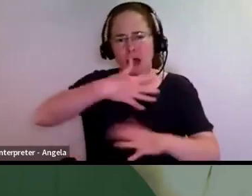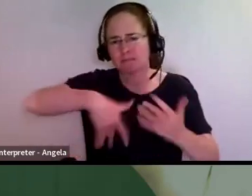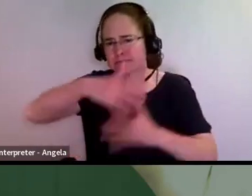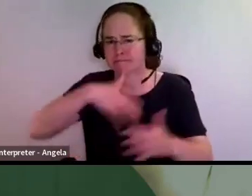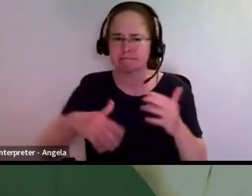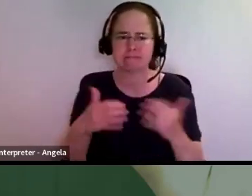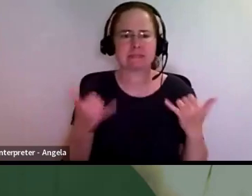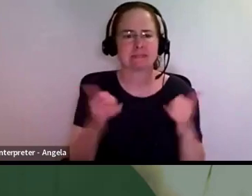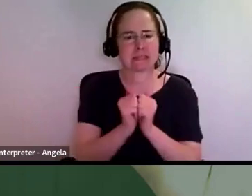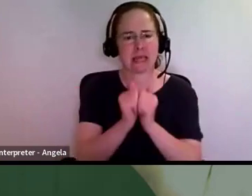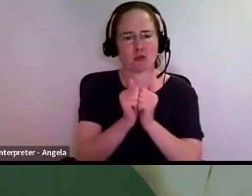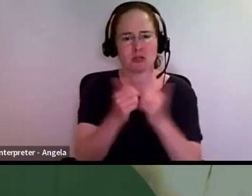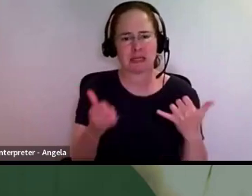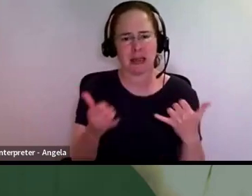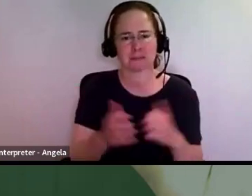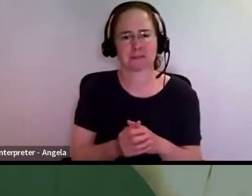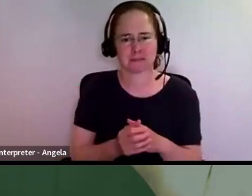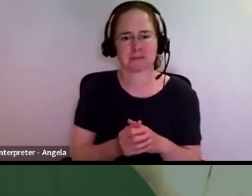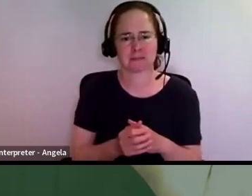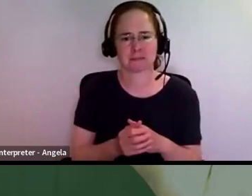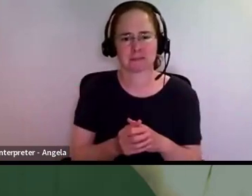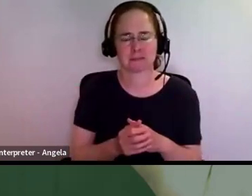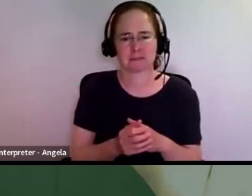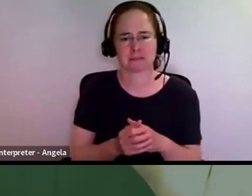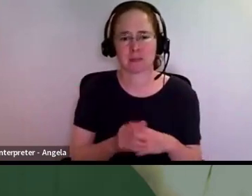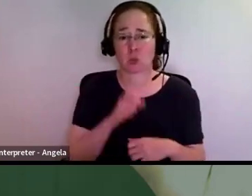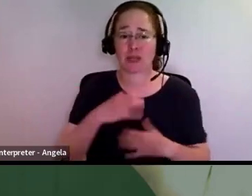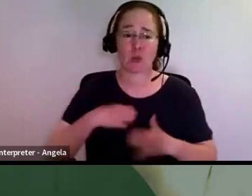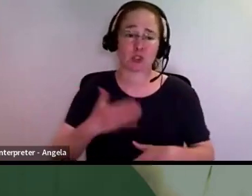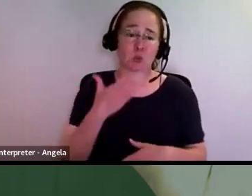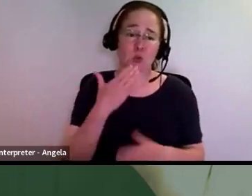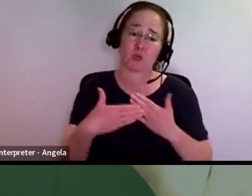place together today, and I wish you a good rest of your day. You.